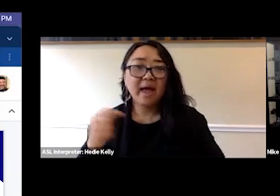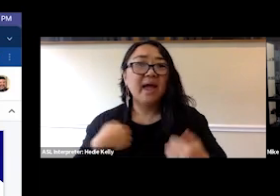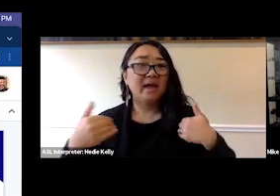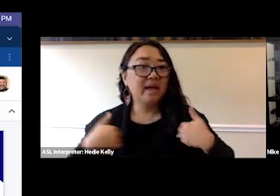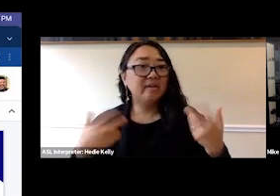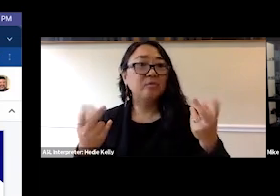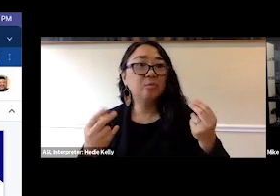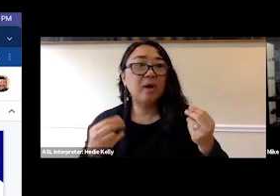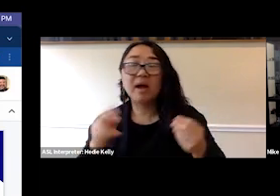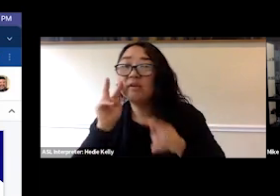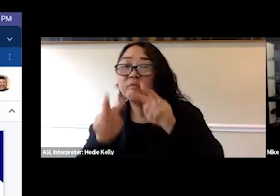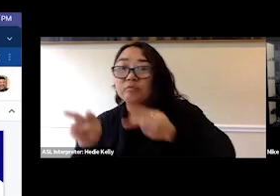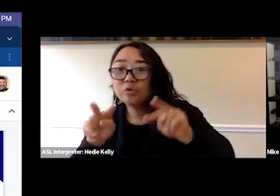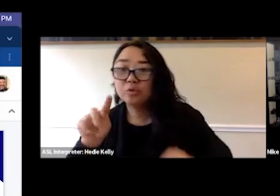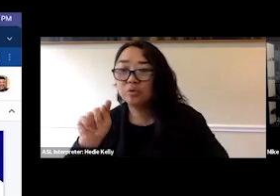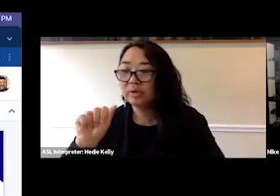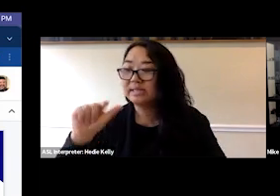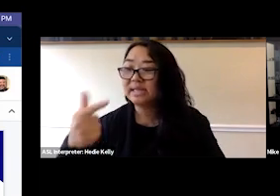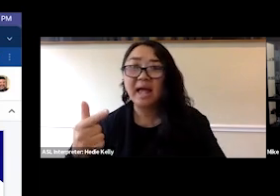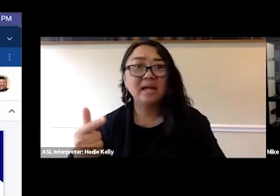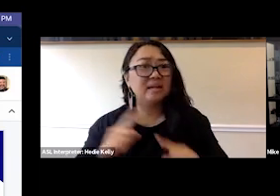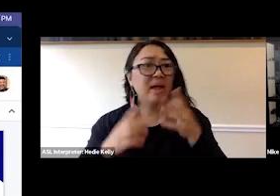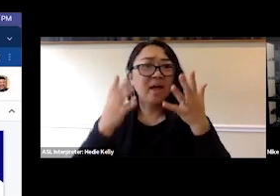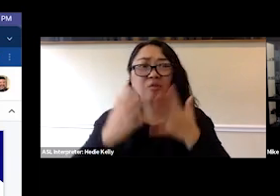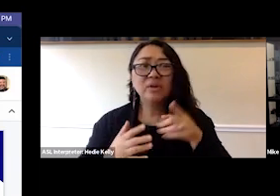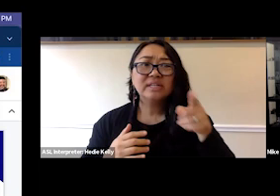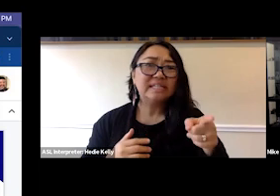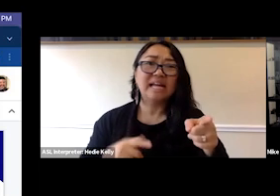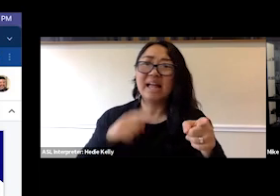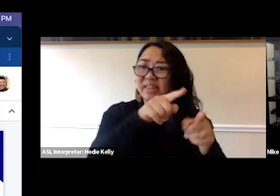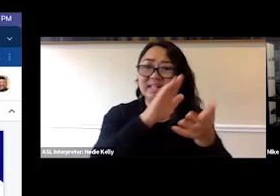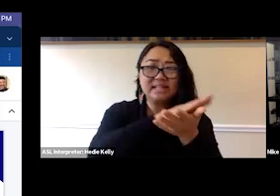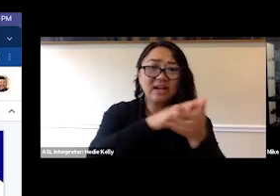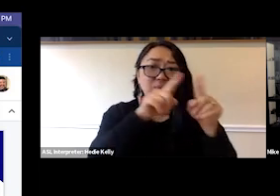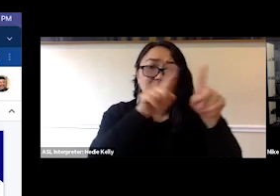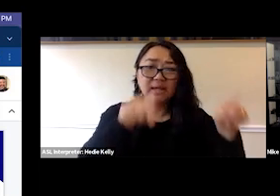I can view the tags and unfortunately, this document has no tags.